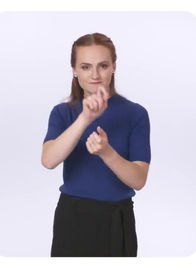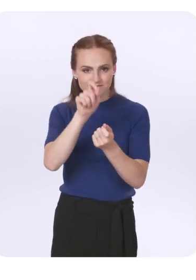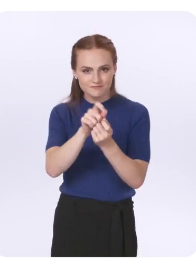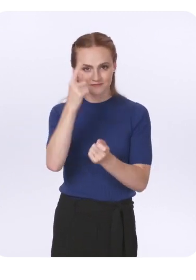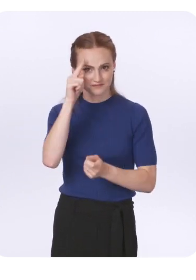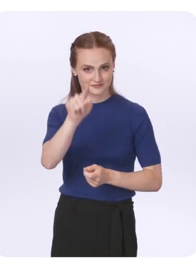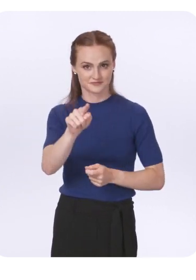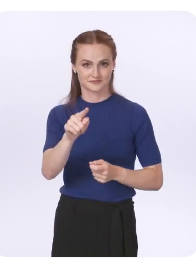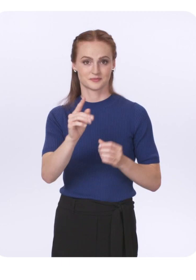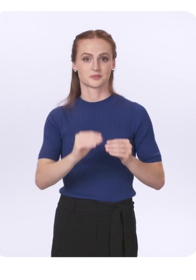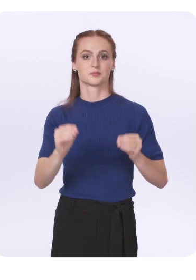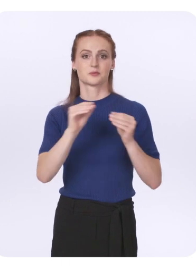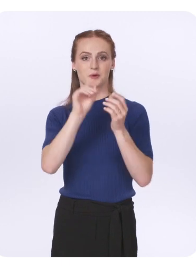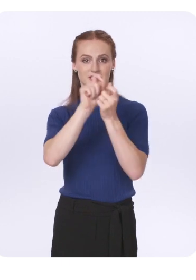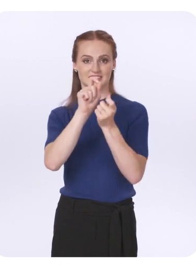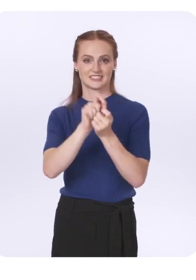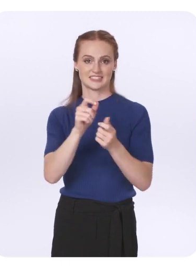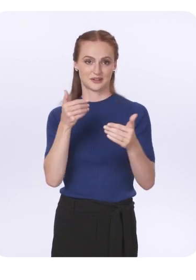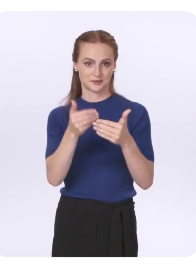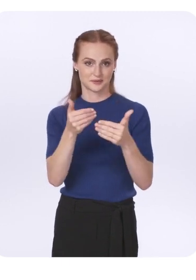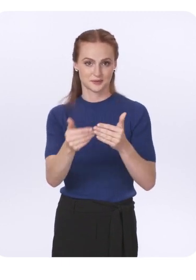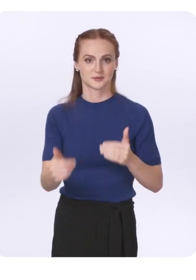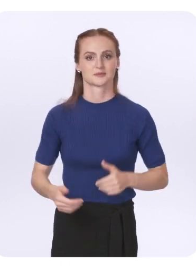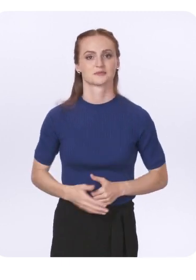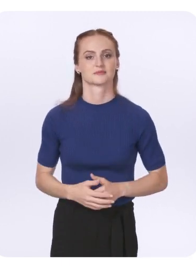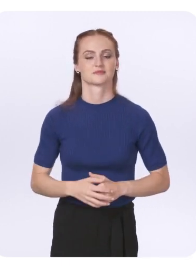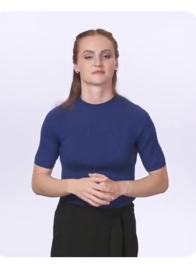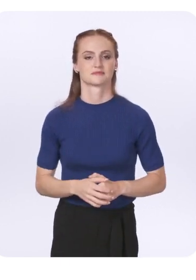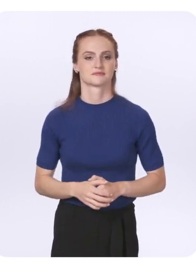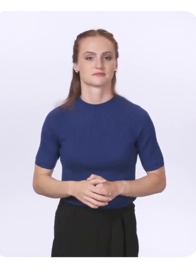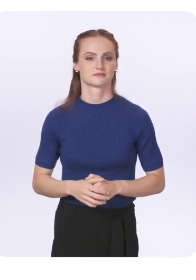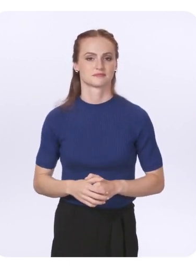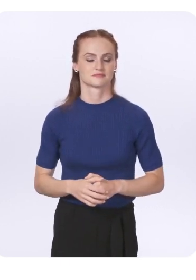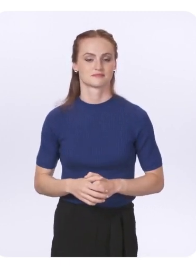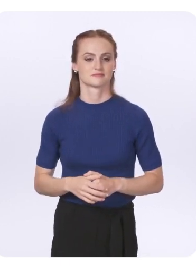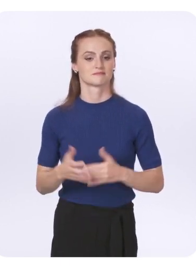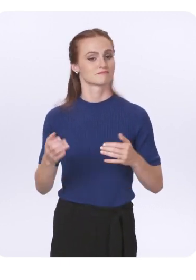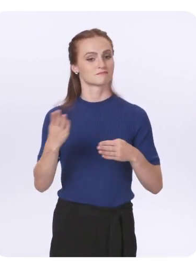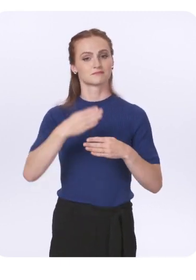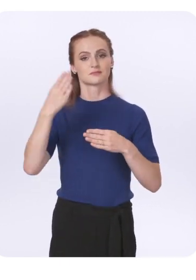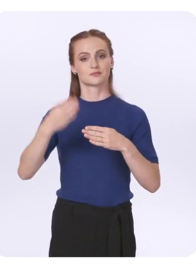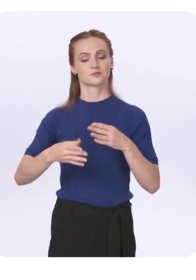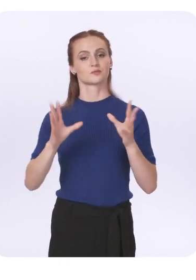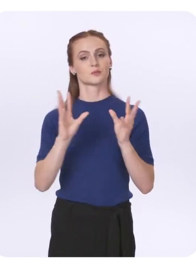To conclude our session, Meta has a special announcement that’s sure to pique your interest.